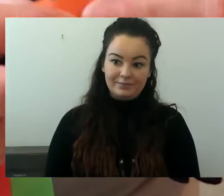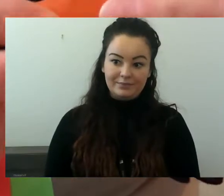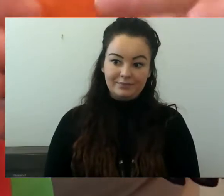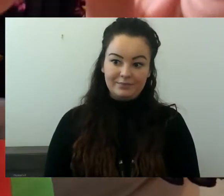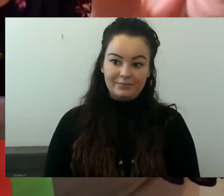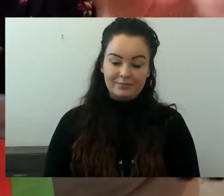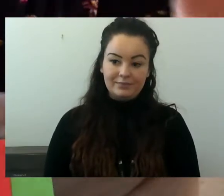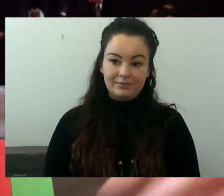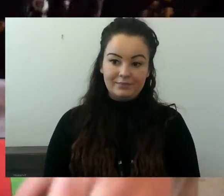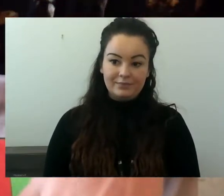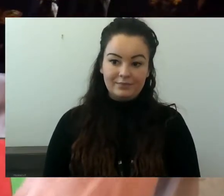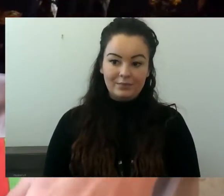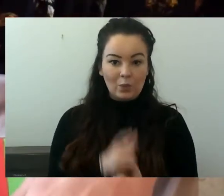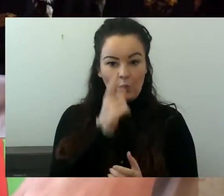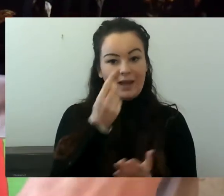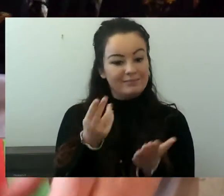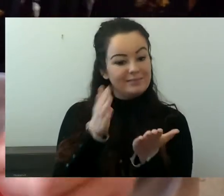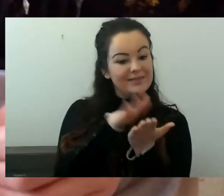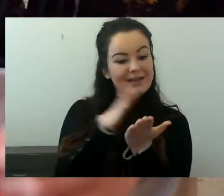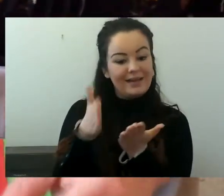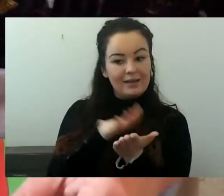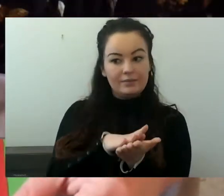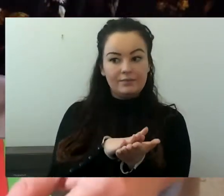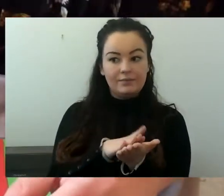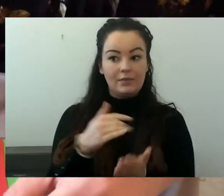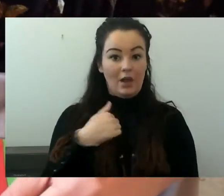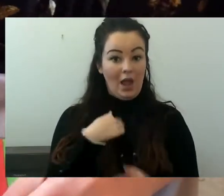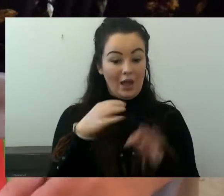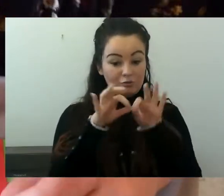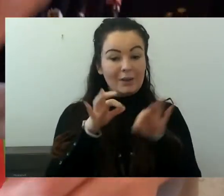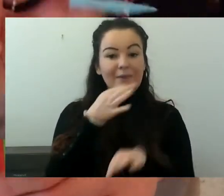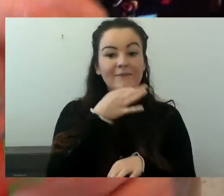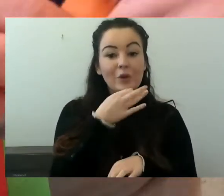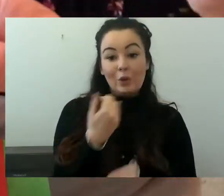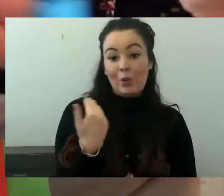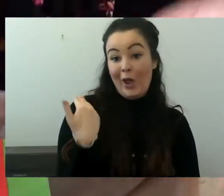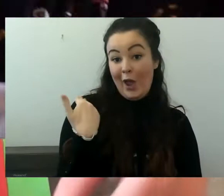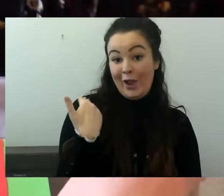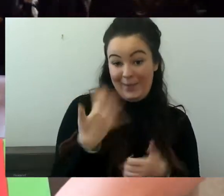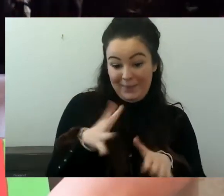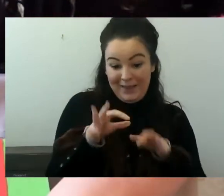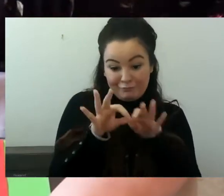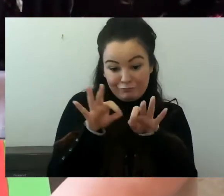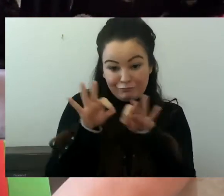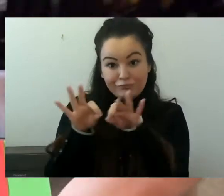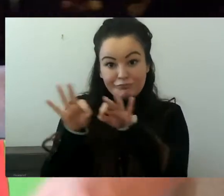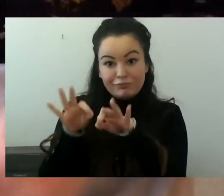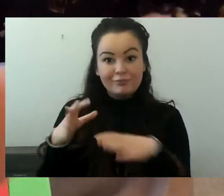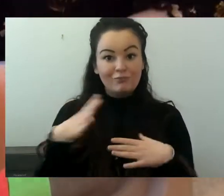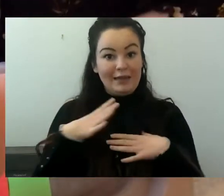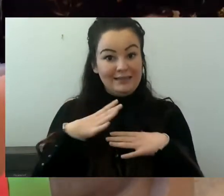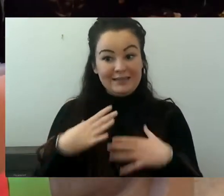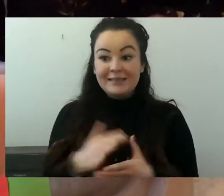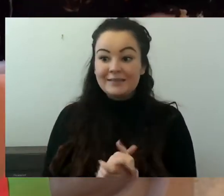like this and stick them on. So I ripped a few up earlier I'm going to use